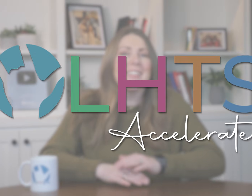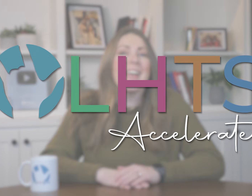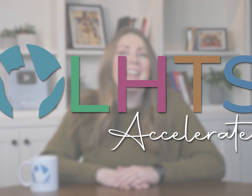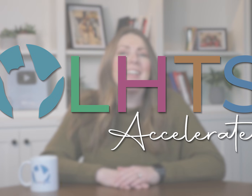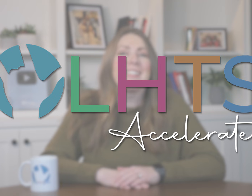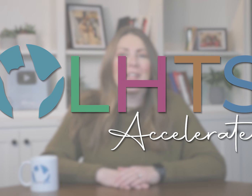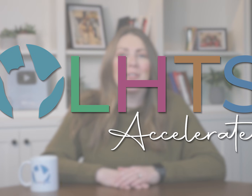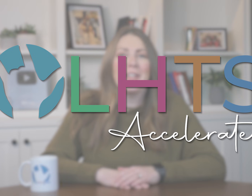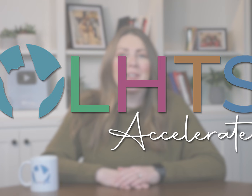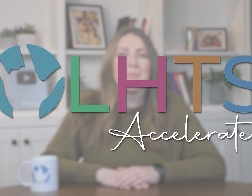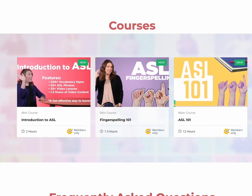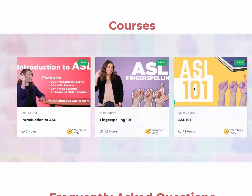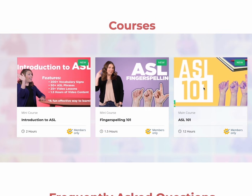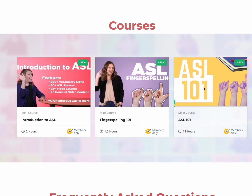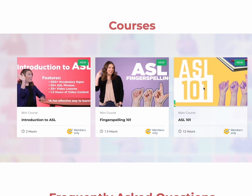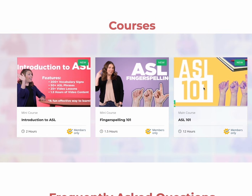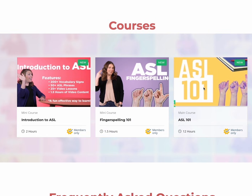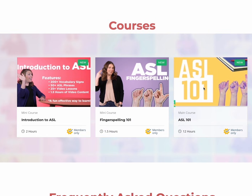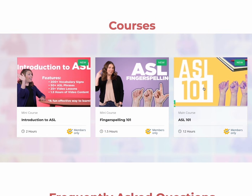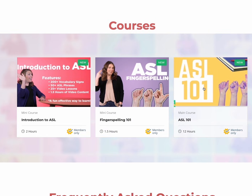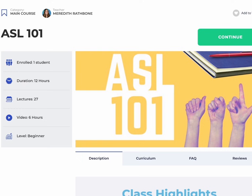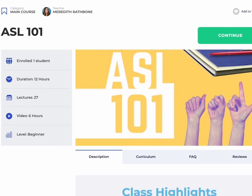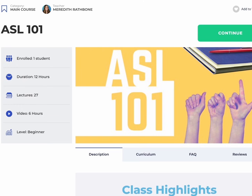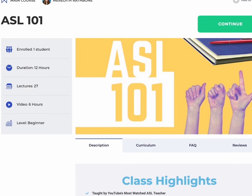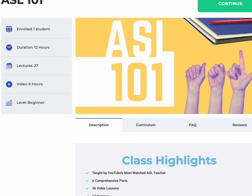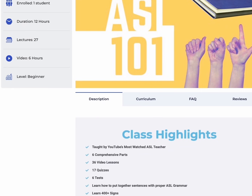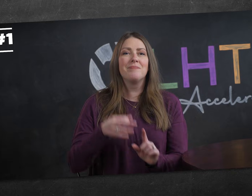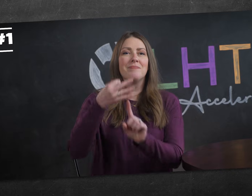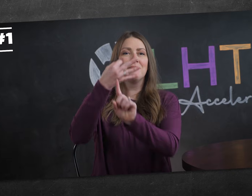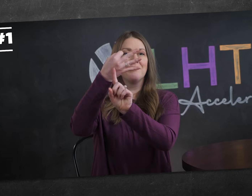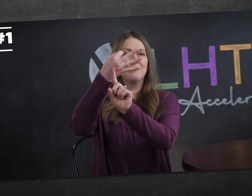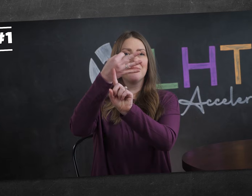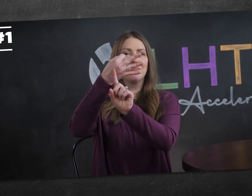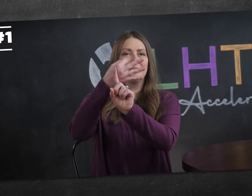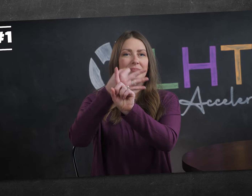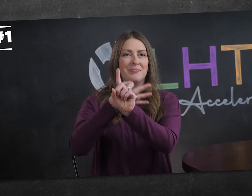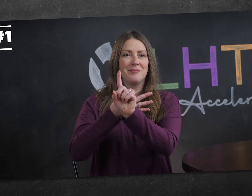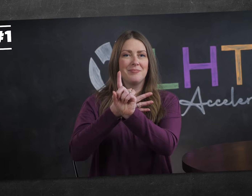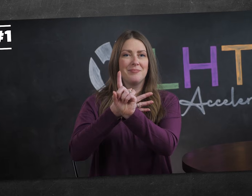How to Sign Accelerated. Well we have been creating new content for our members and